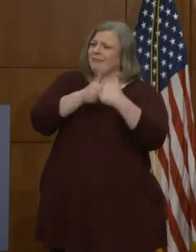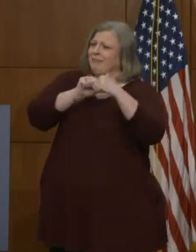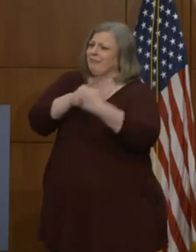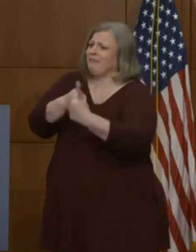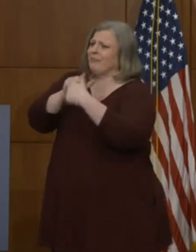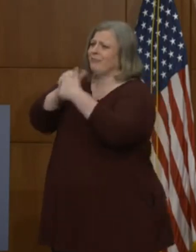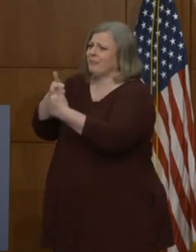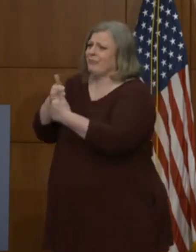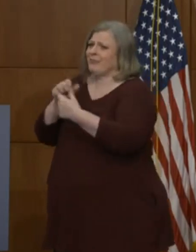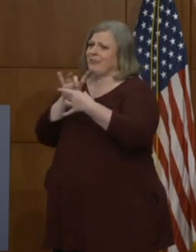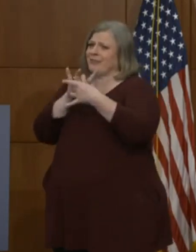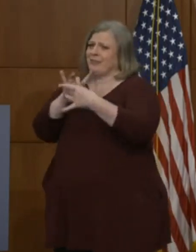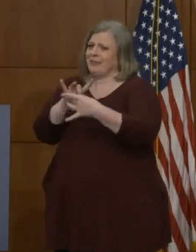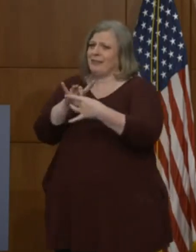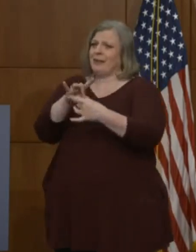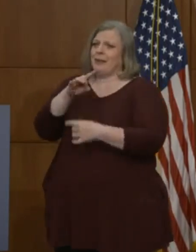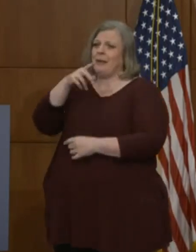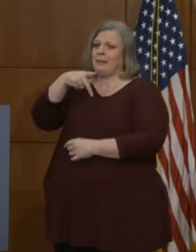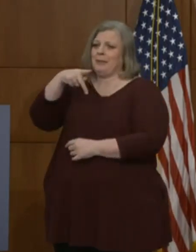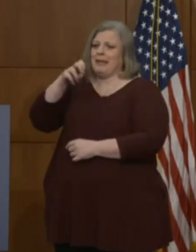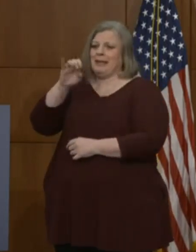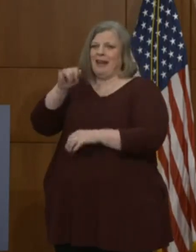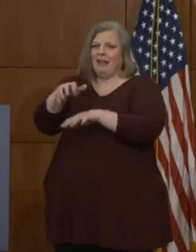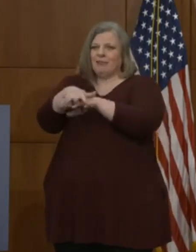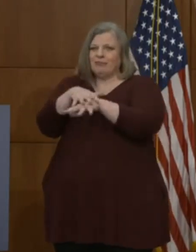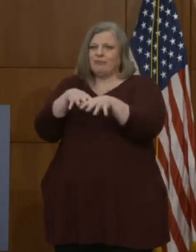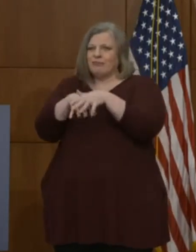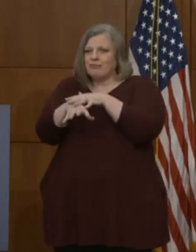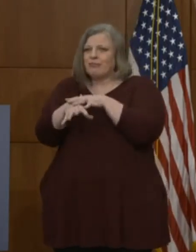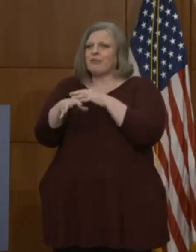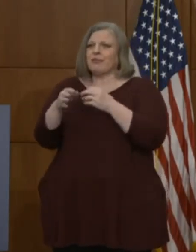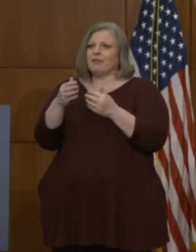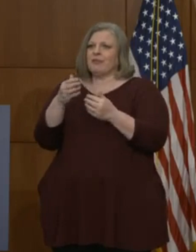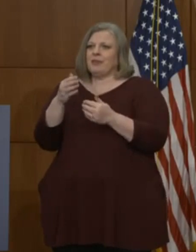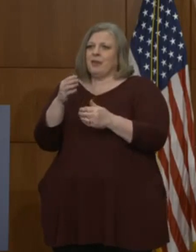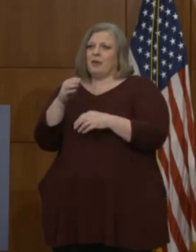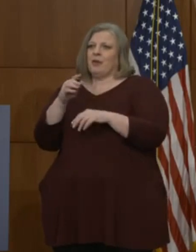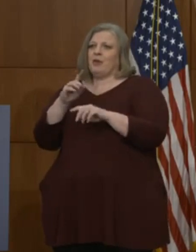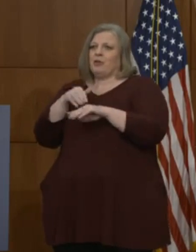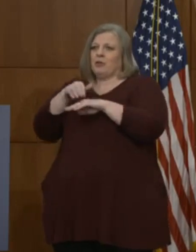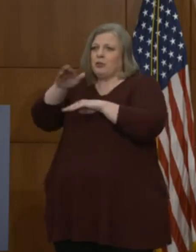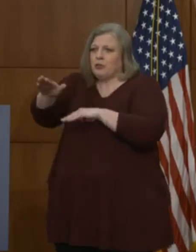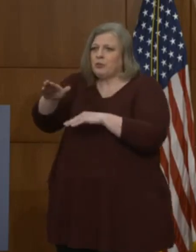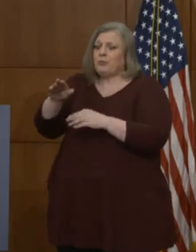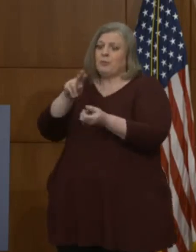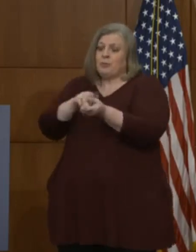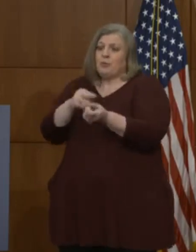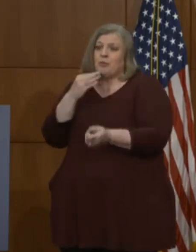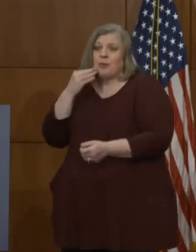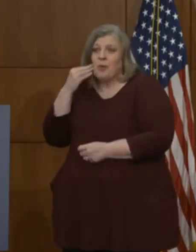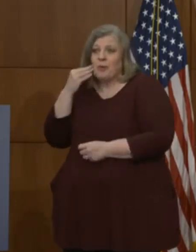APPROPRIATE. WE CONTINUE. TO HAVE CHALLENGES WITH OUR PPE- HAVE CHALLENGES WITH OUR PPE- WE ARE- DIRECTING THAT TO GO WE ARE- DIRECTING THAT TO GO TOWARD OUR NURSING HOMES SO